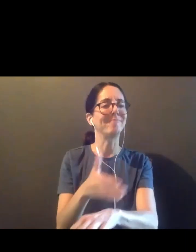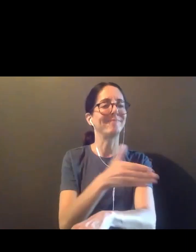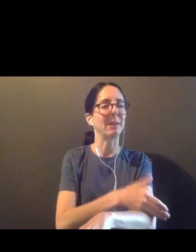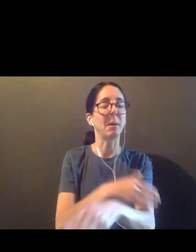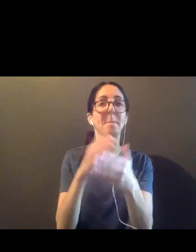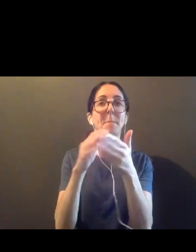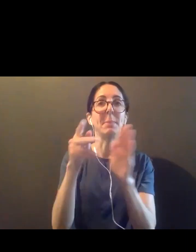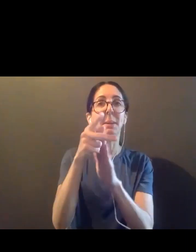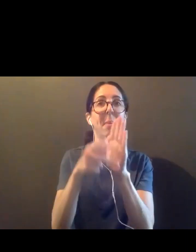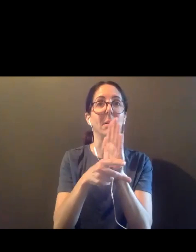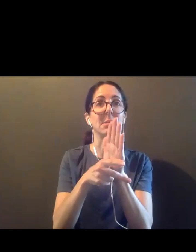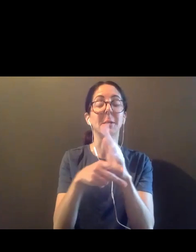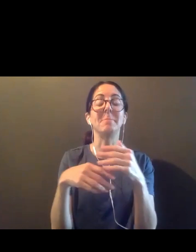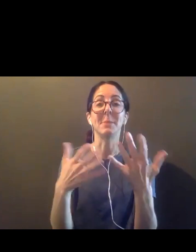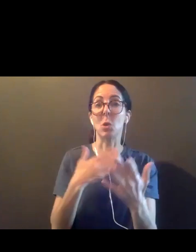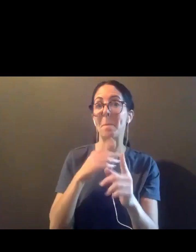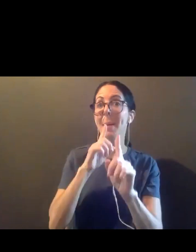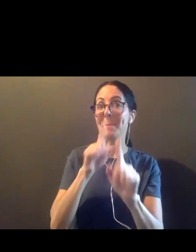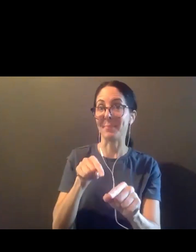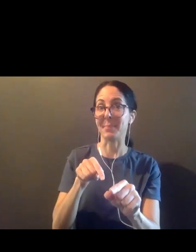And so I'm going to base my answer off of this.